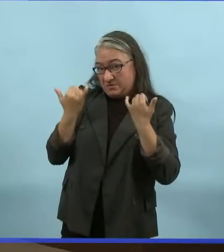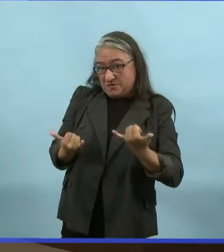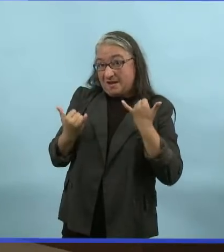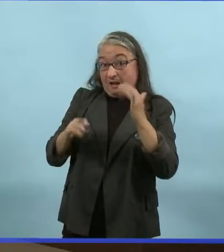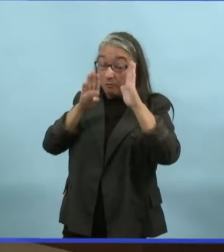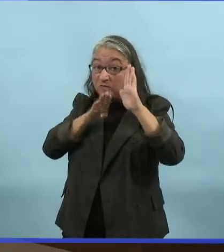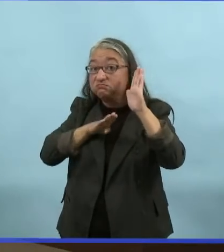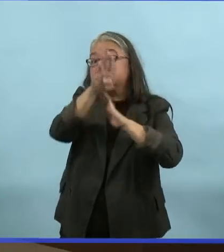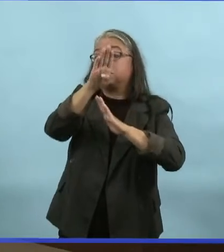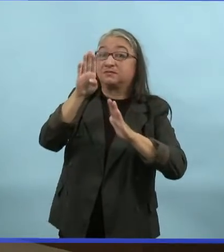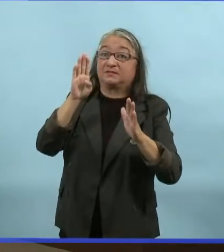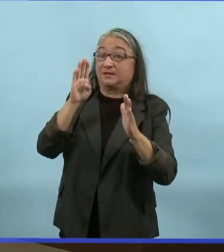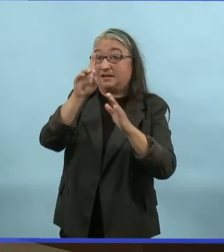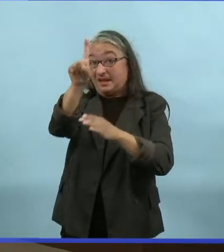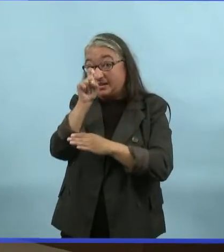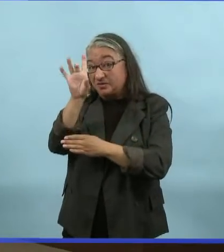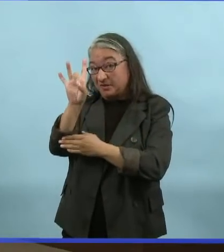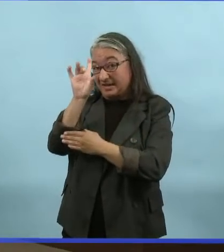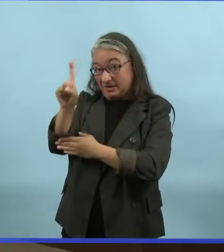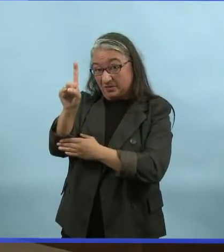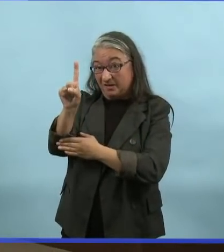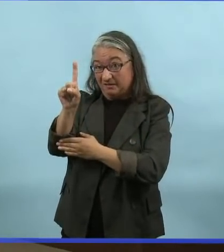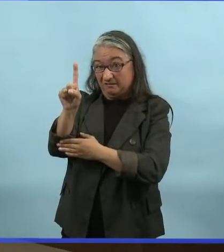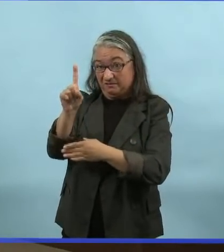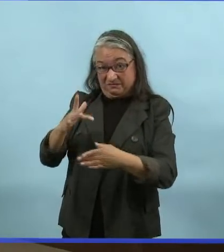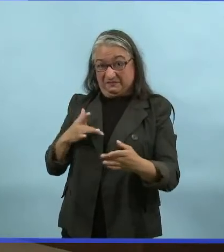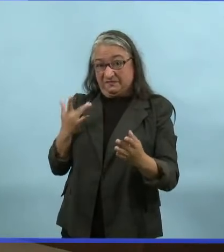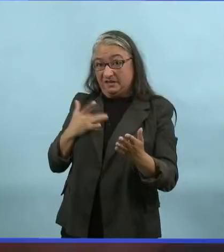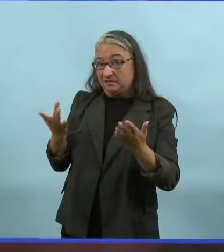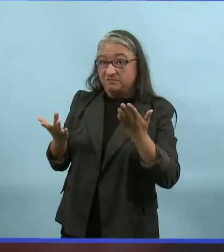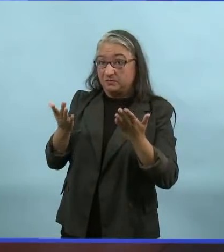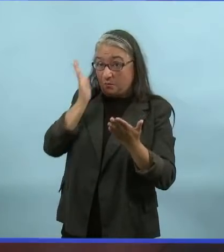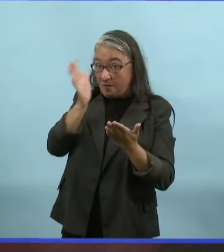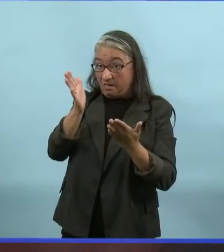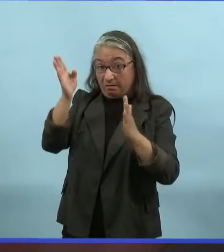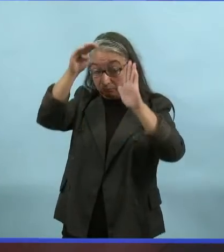we aren't seeing consistently lower numbers at this point well i think you know week over week